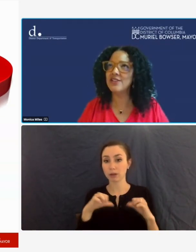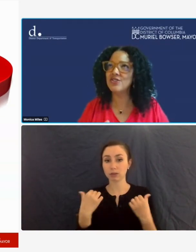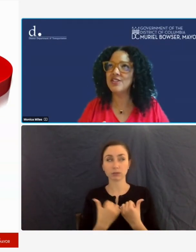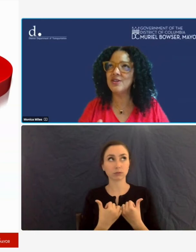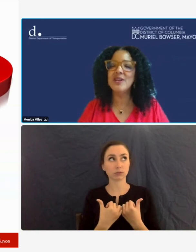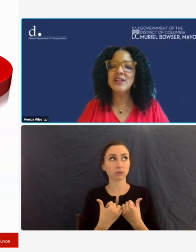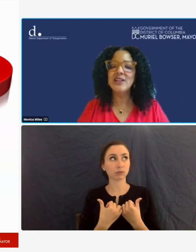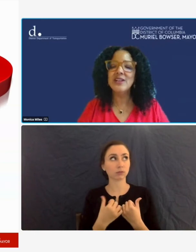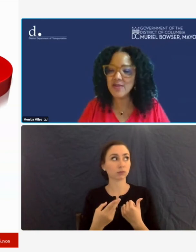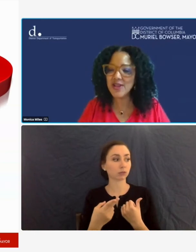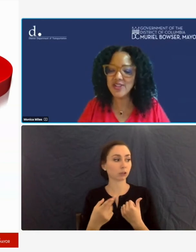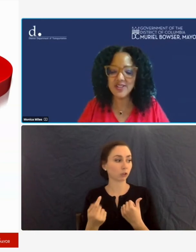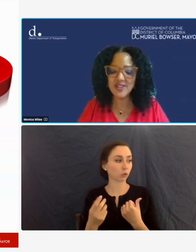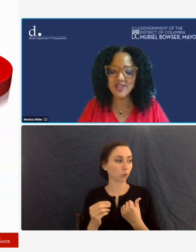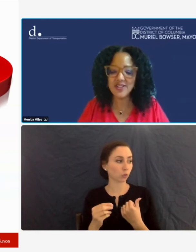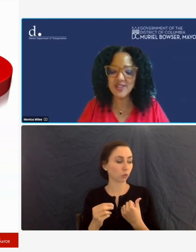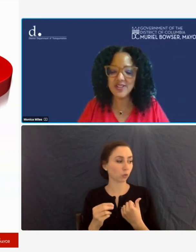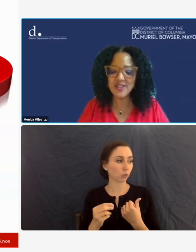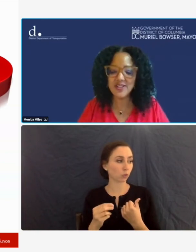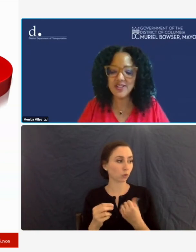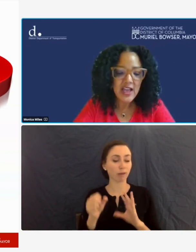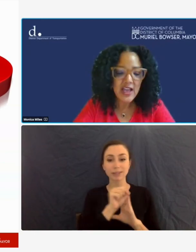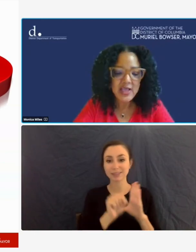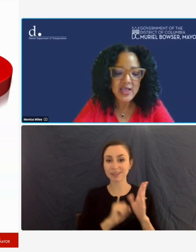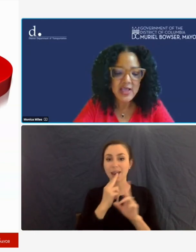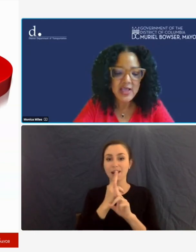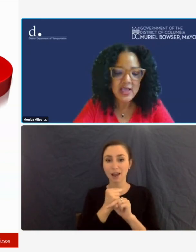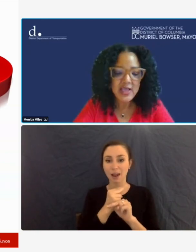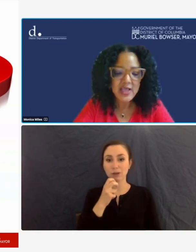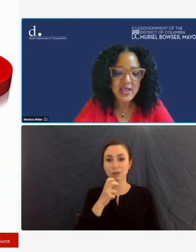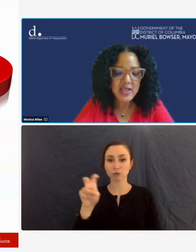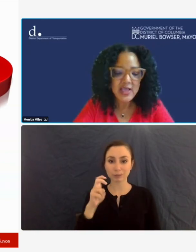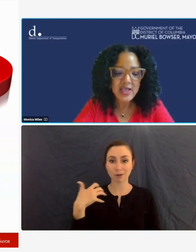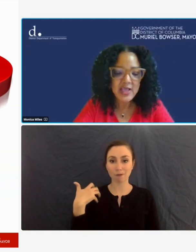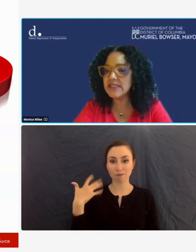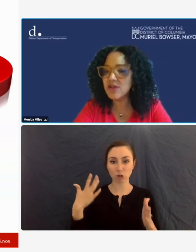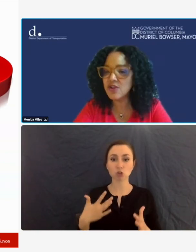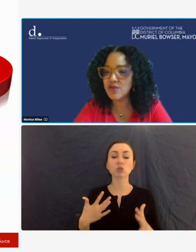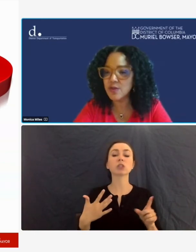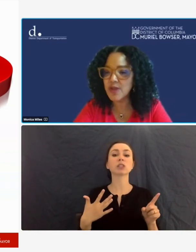hto highway and transportation officials they came together and they they got together a group and